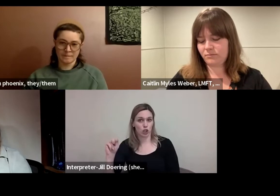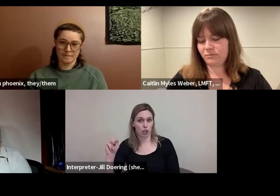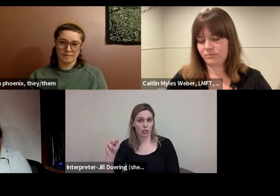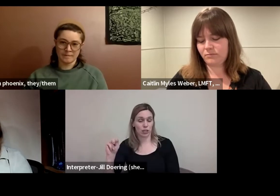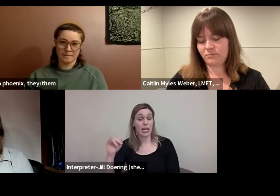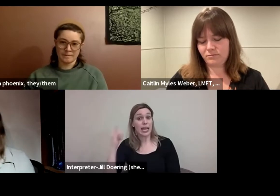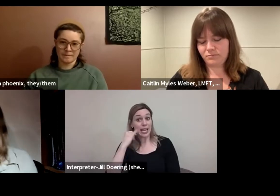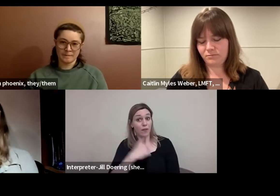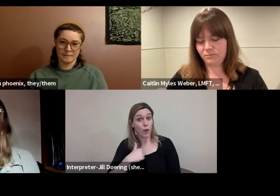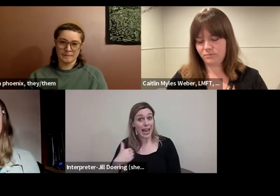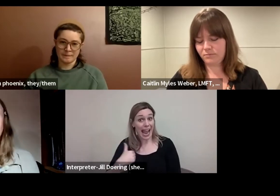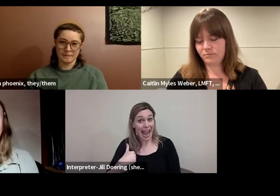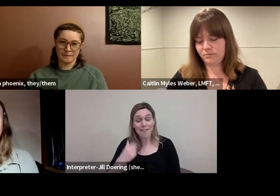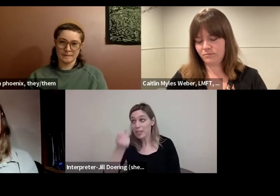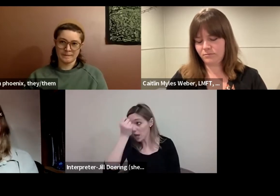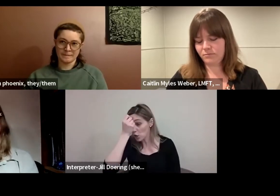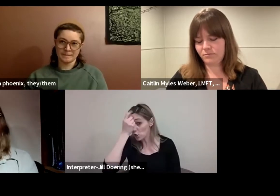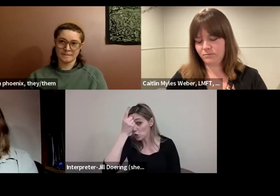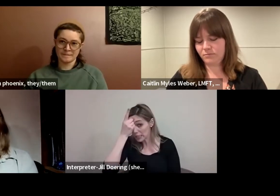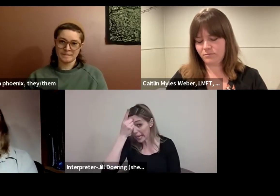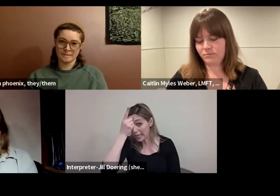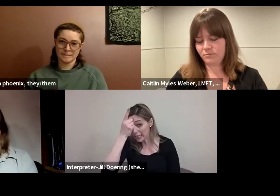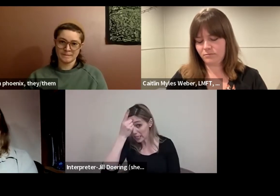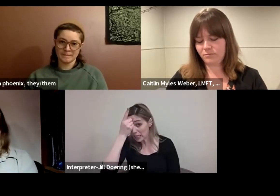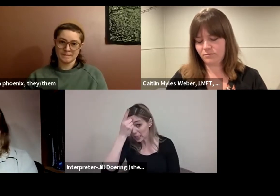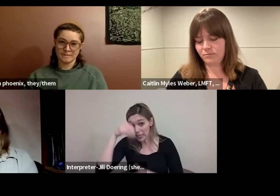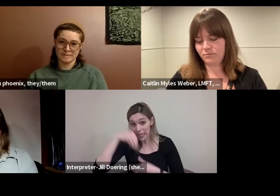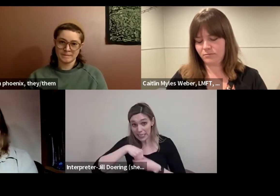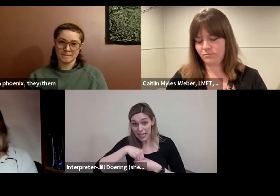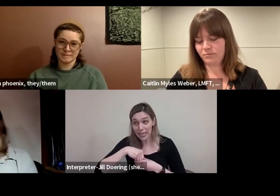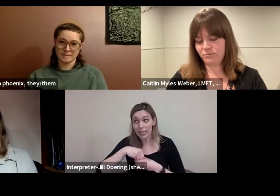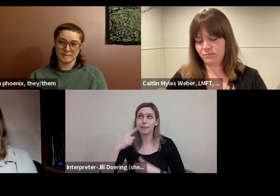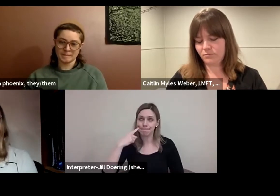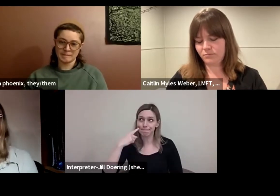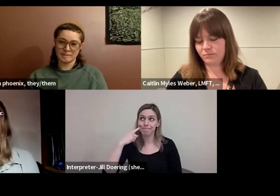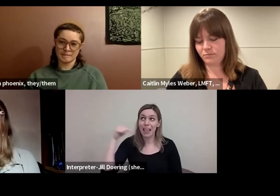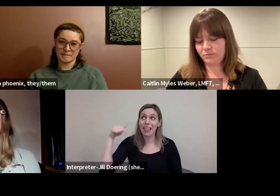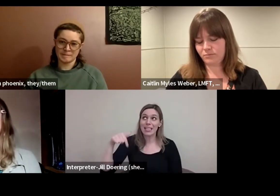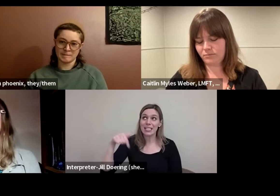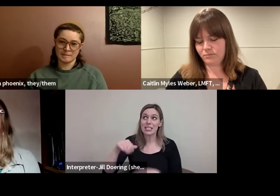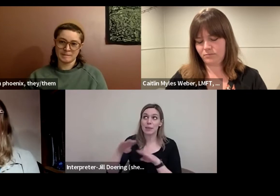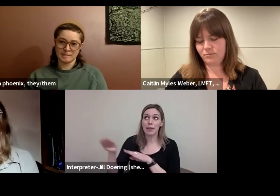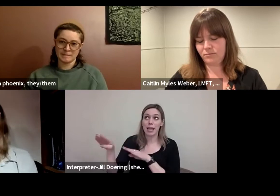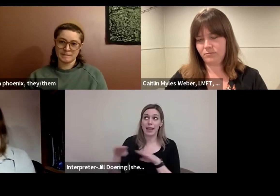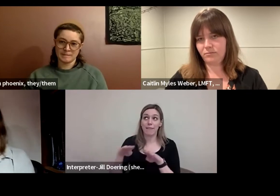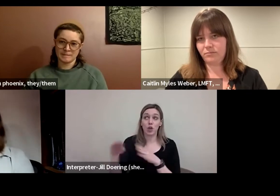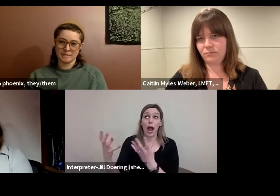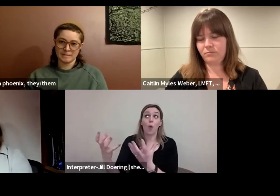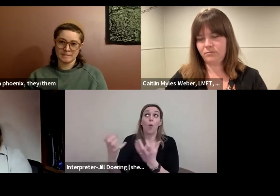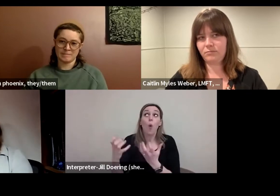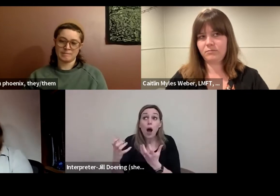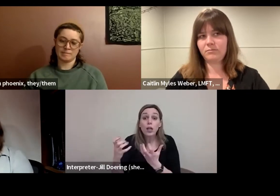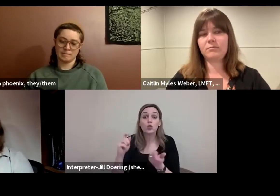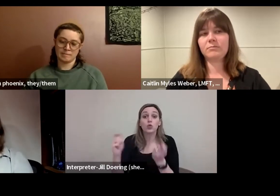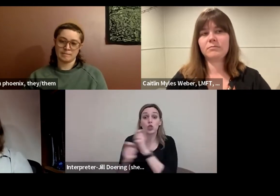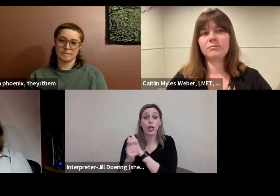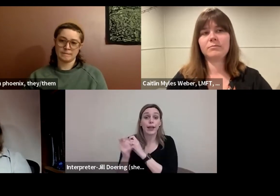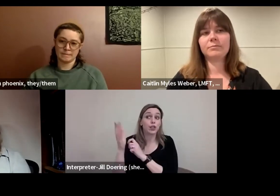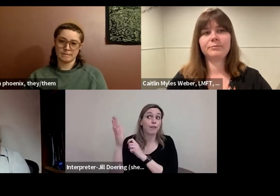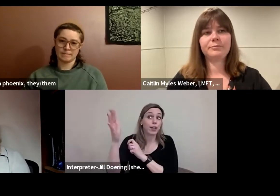that this is a behavior we would like to change, we're just not going to today, right? It's not the priority.